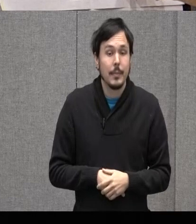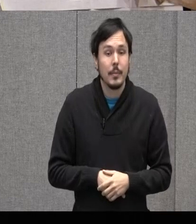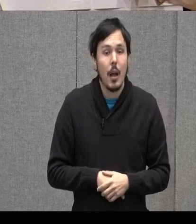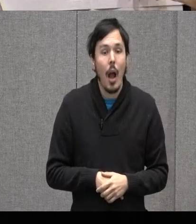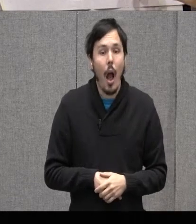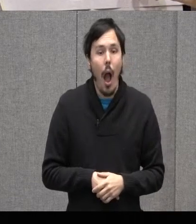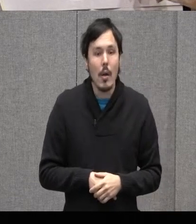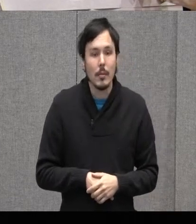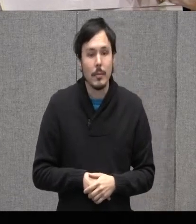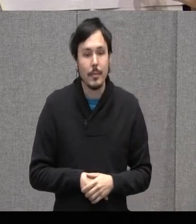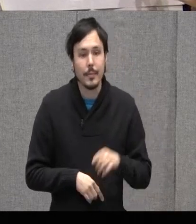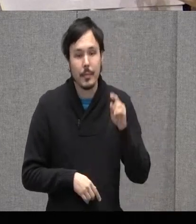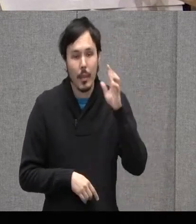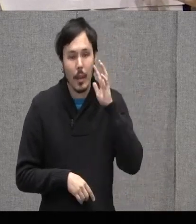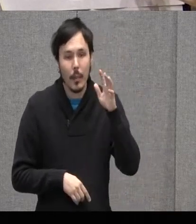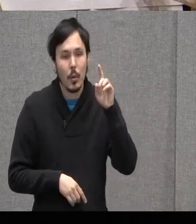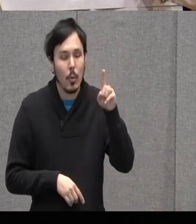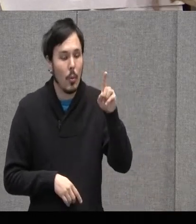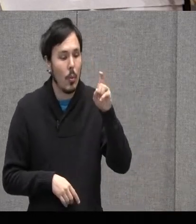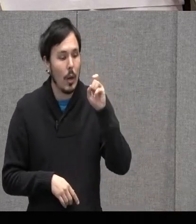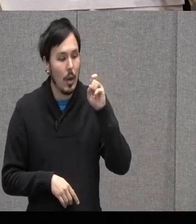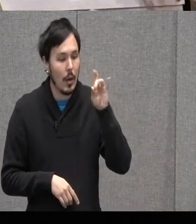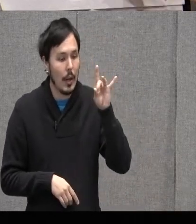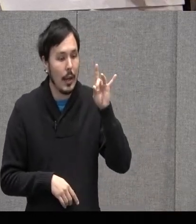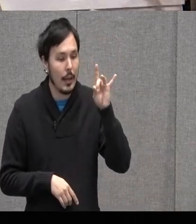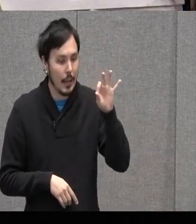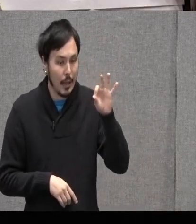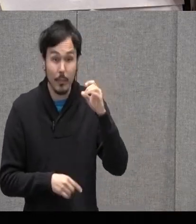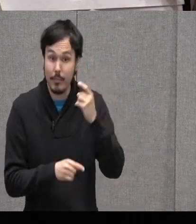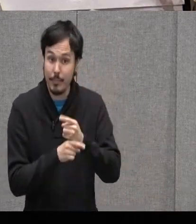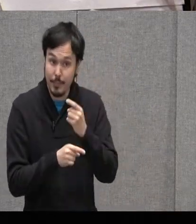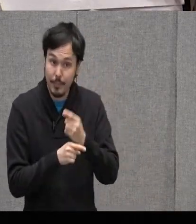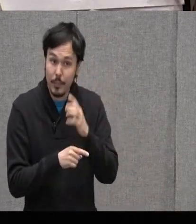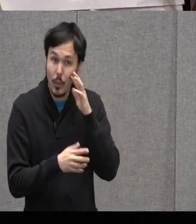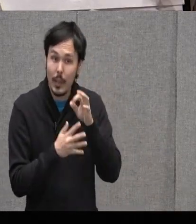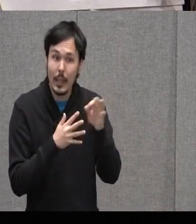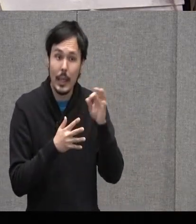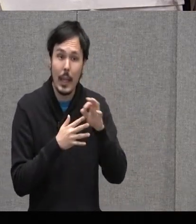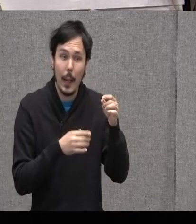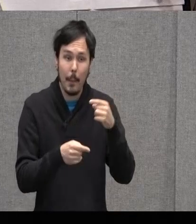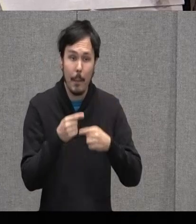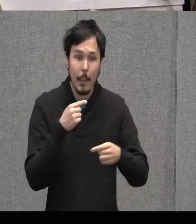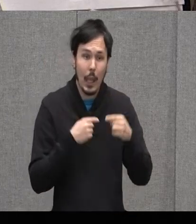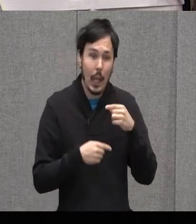This would be 189, you're right because we have to go back by ones. This is sometimes tricky, right?